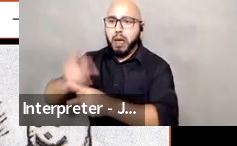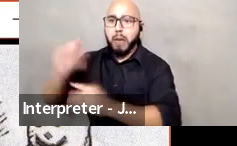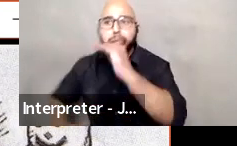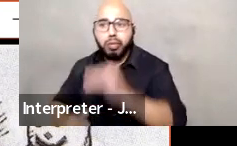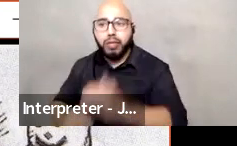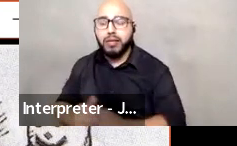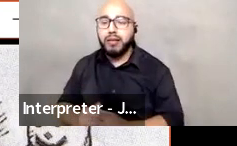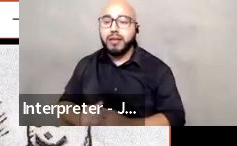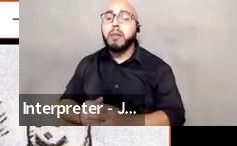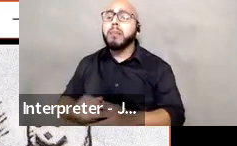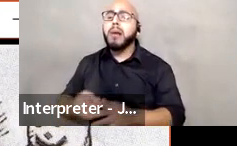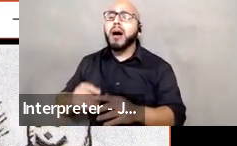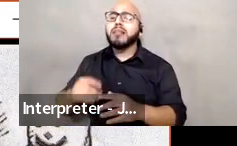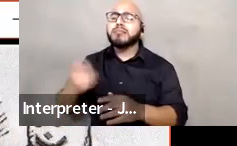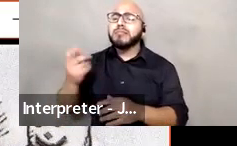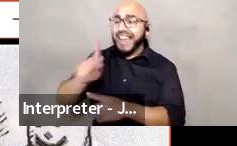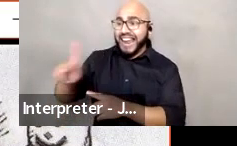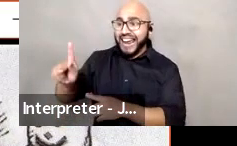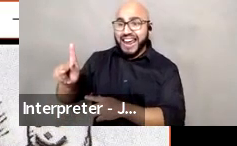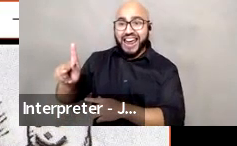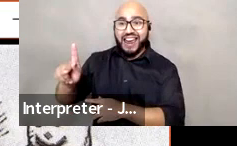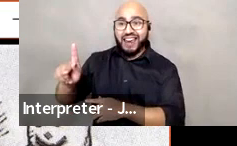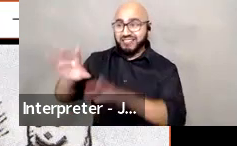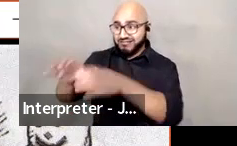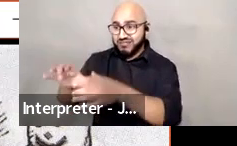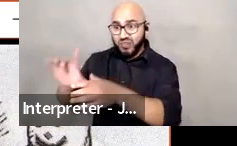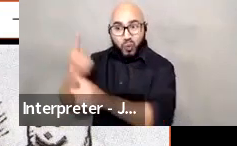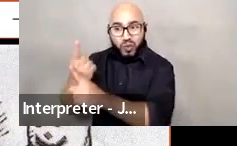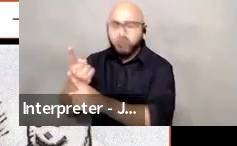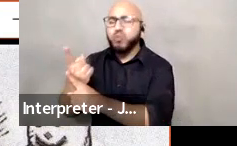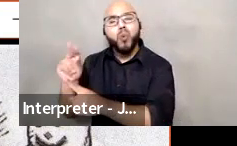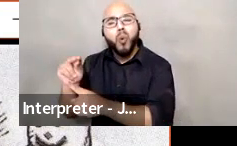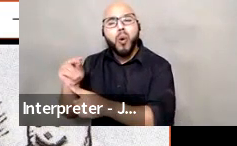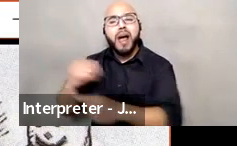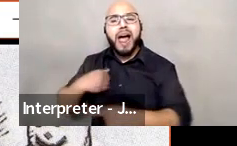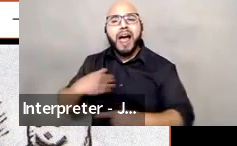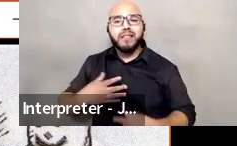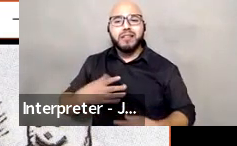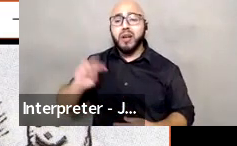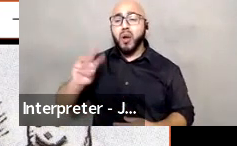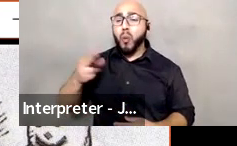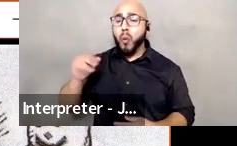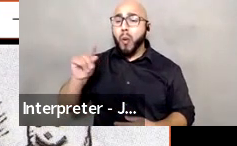League, there were rifle clubs, there was a group. Called the red shirts. Another one called the. Black shirts.